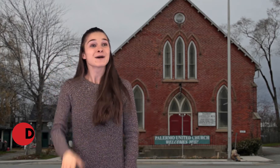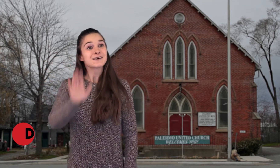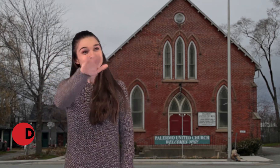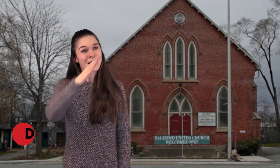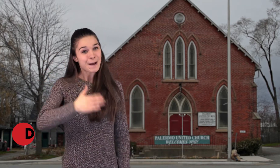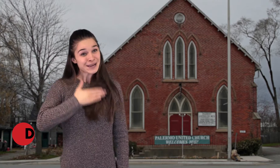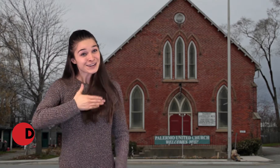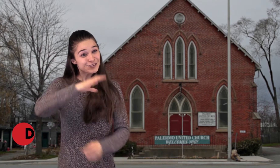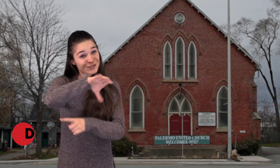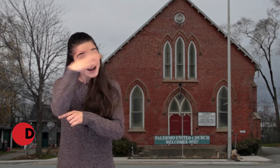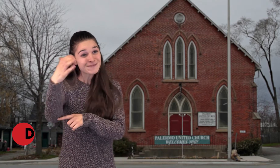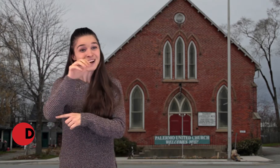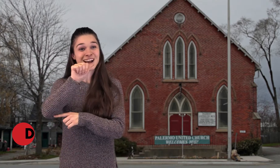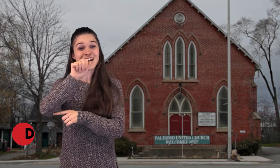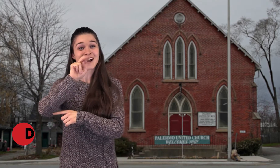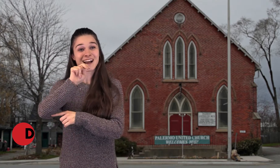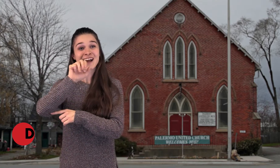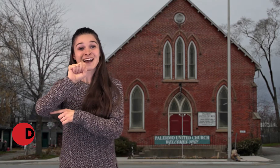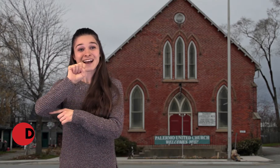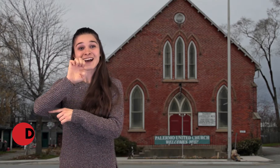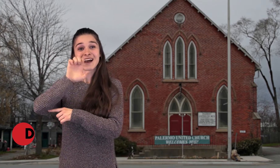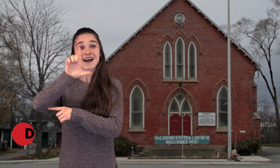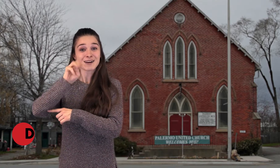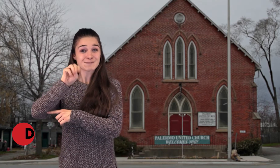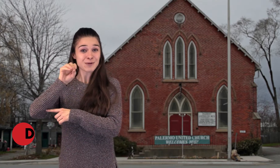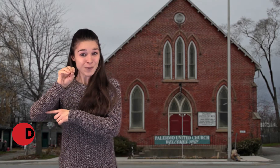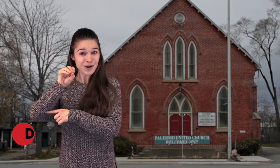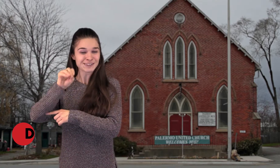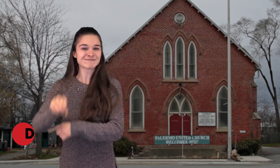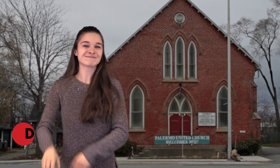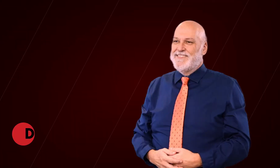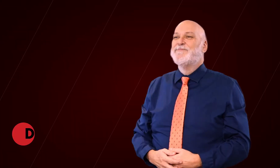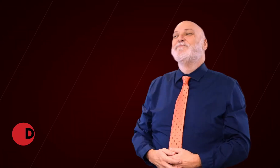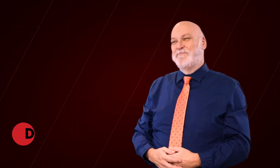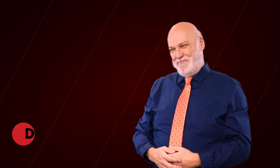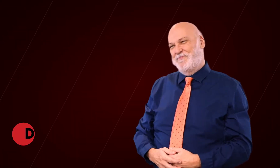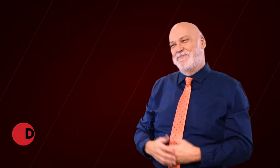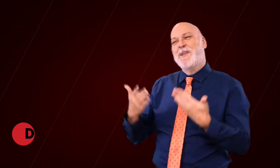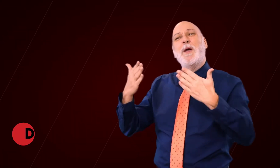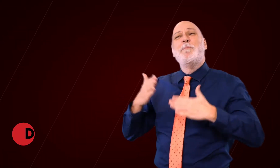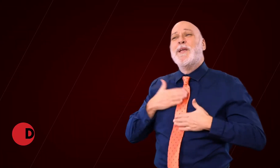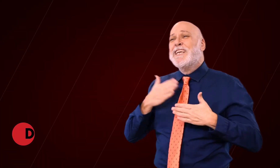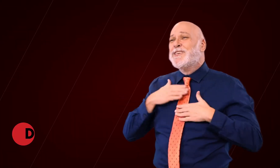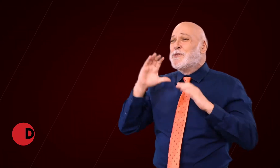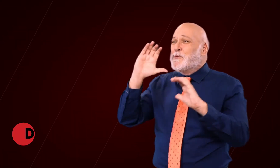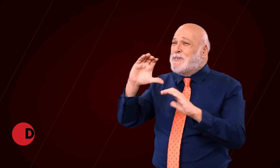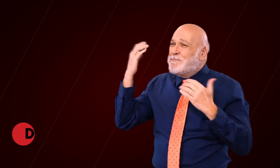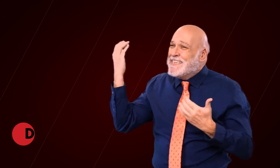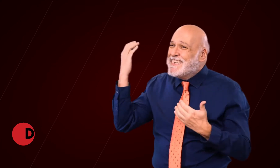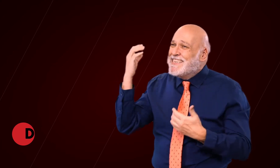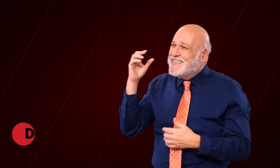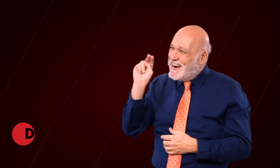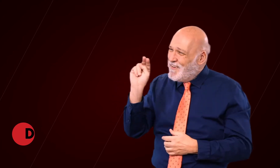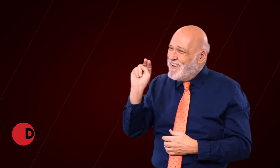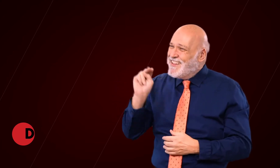Merry Christmas, Anselmo. Merry Christmas, Nicole.